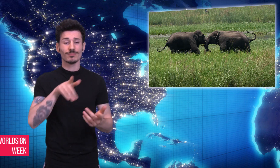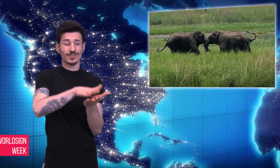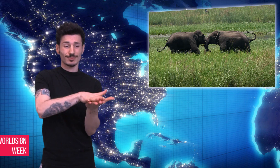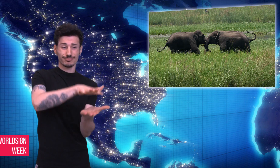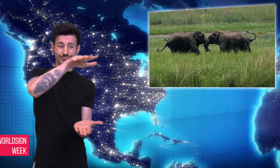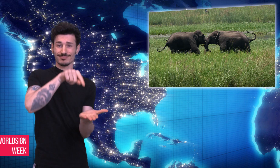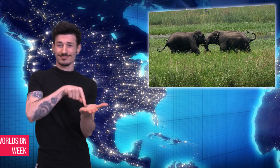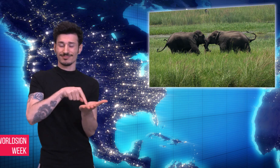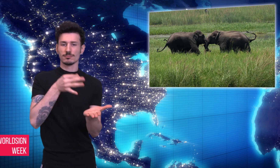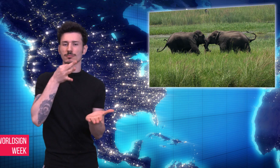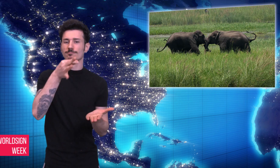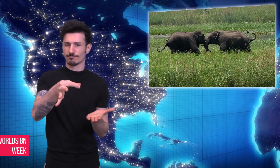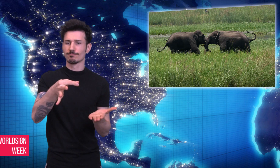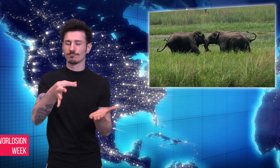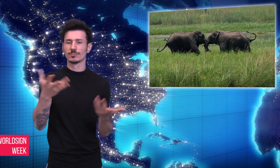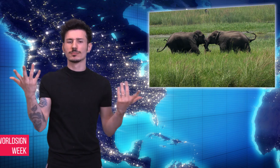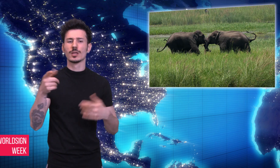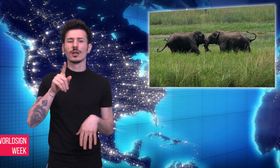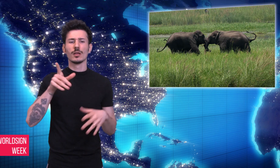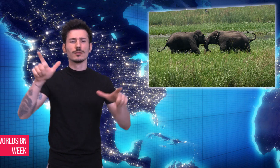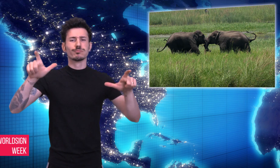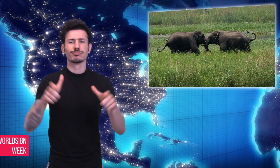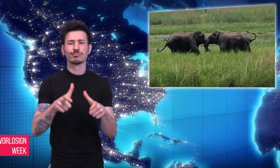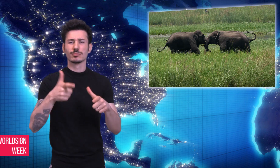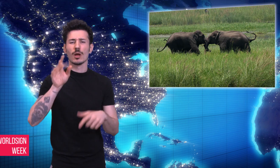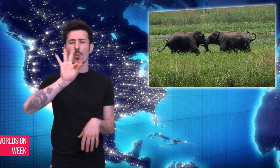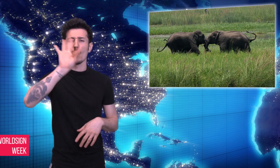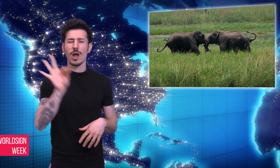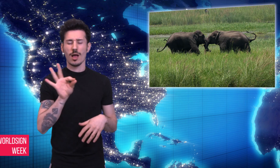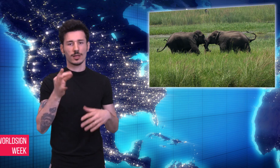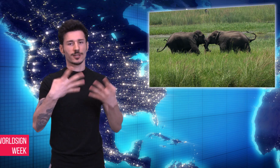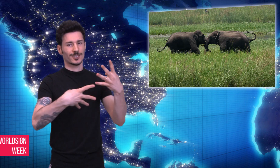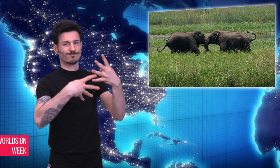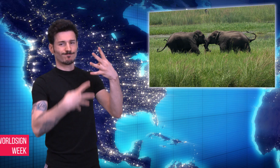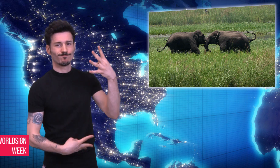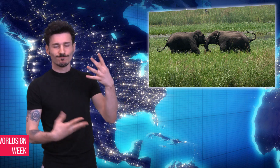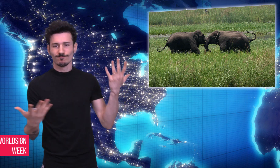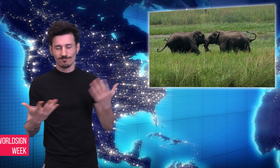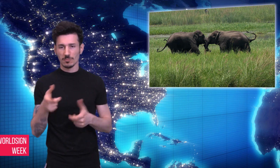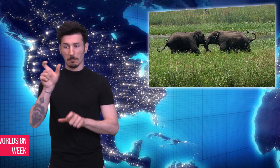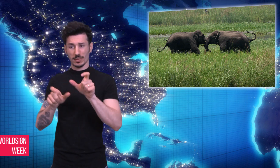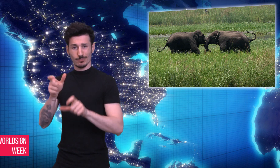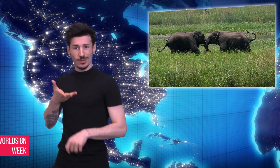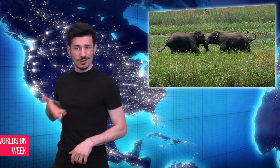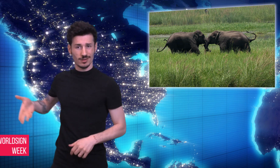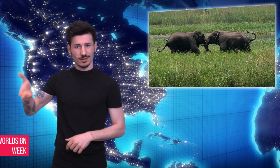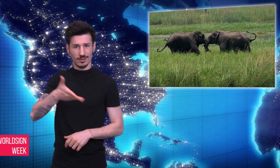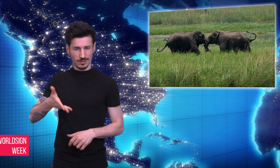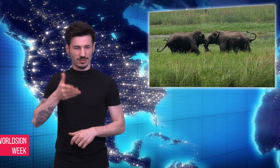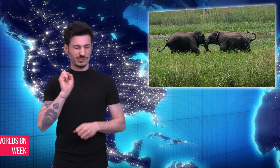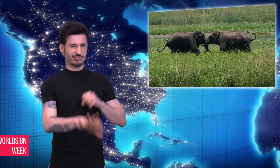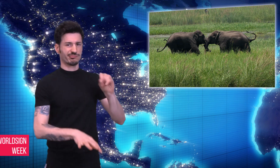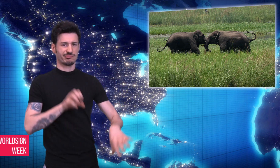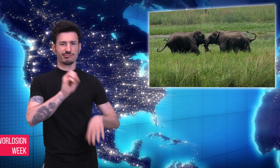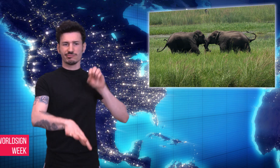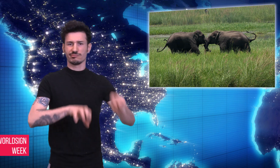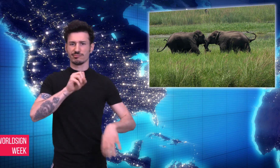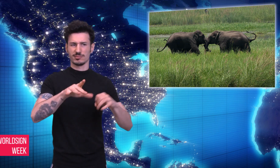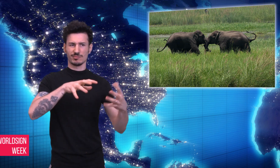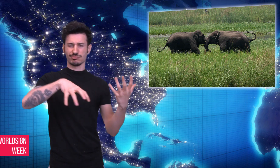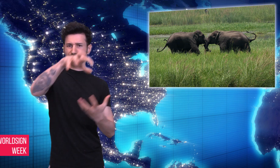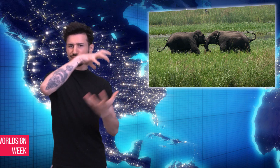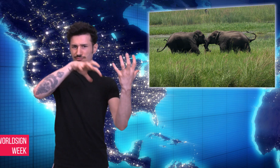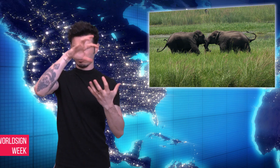The report stated several reasons behind this alarming rate, which were